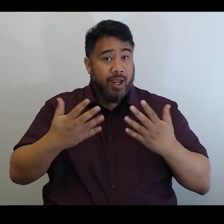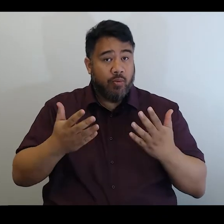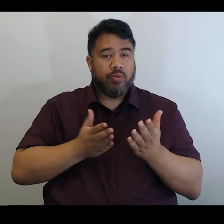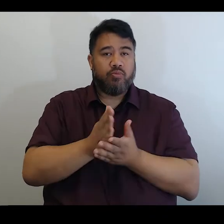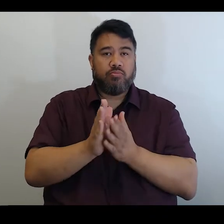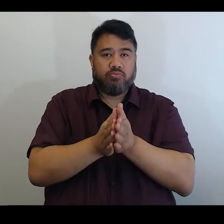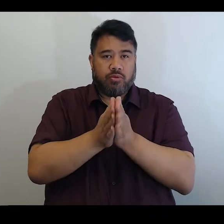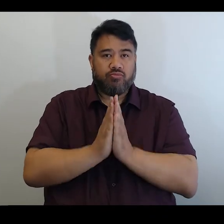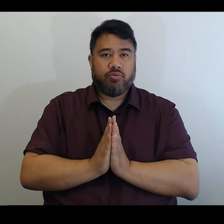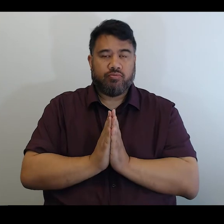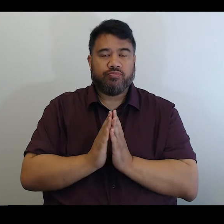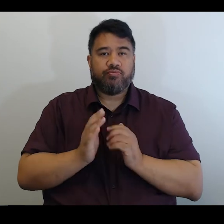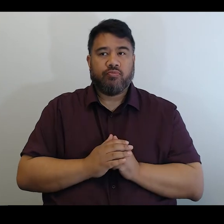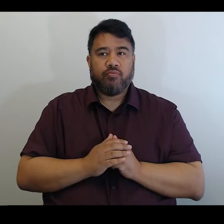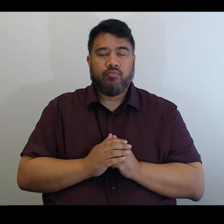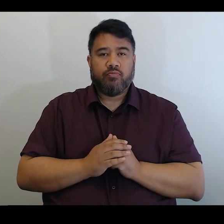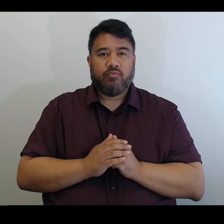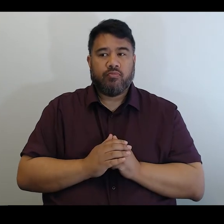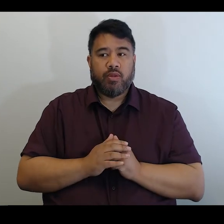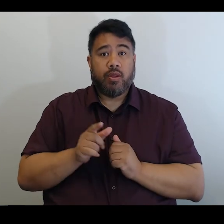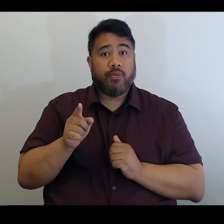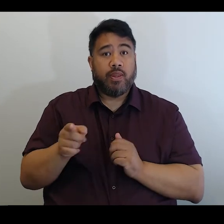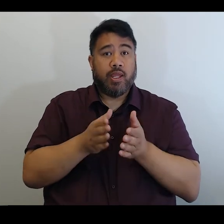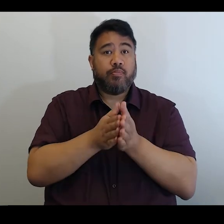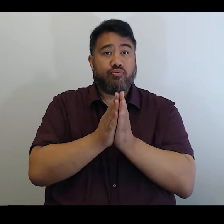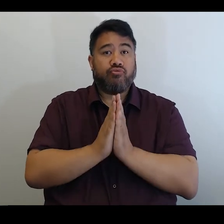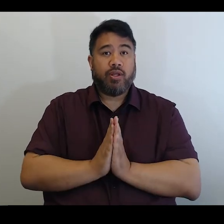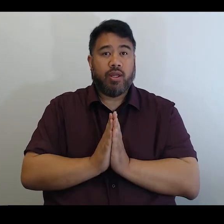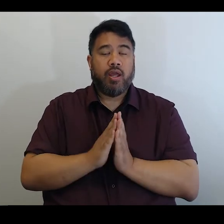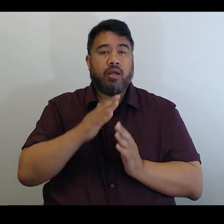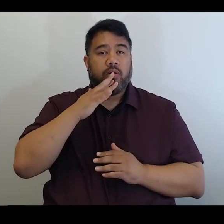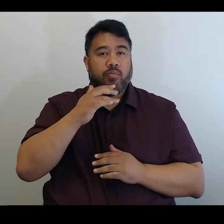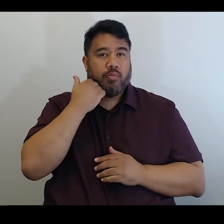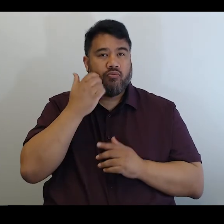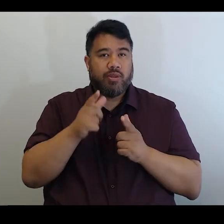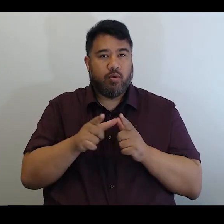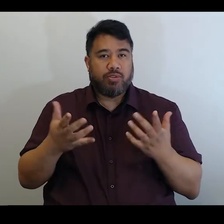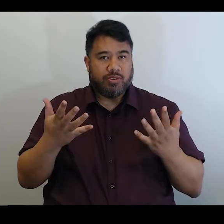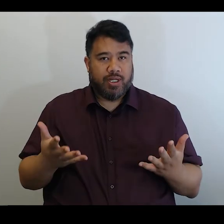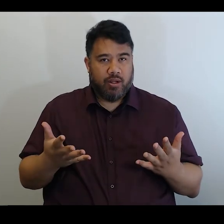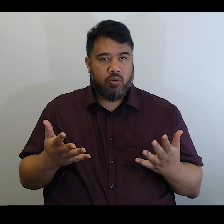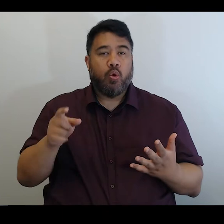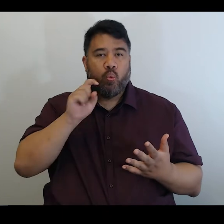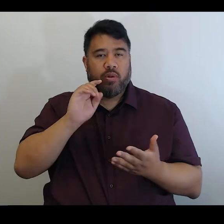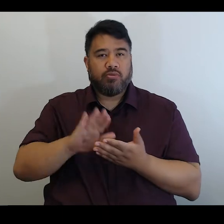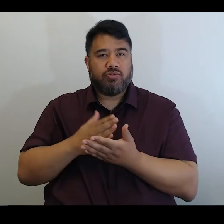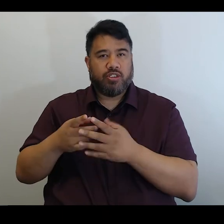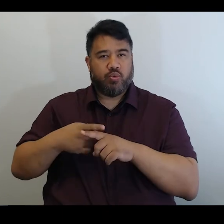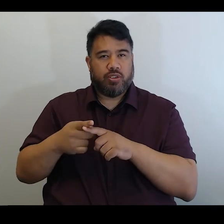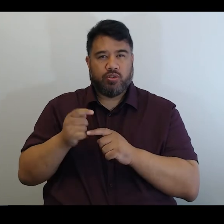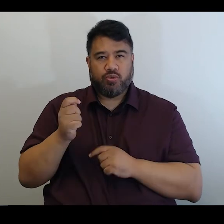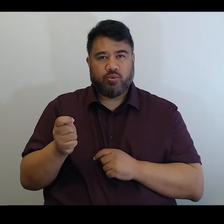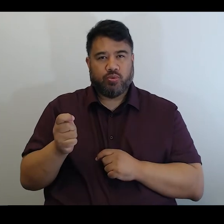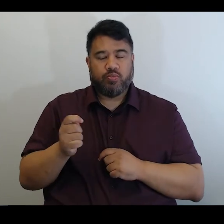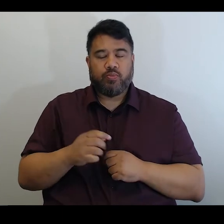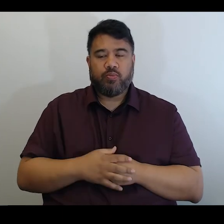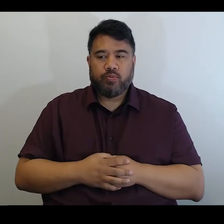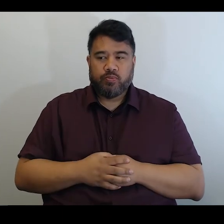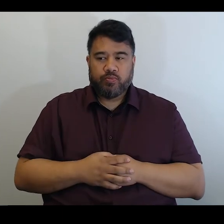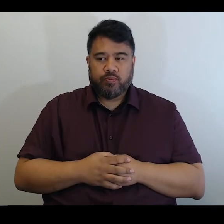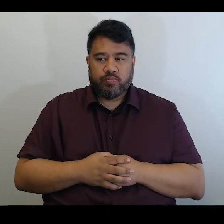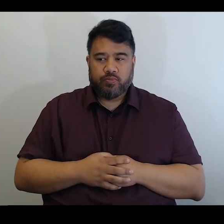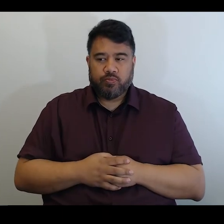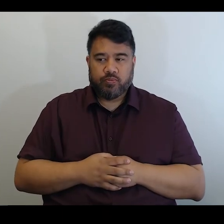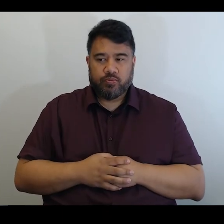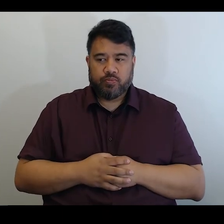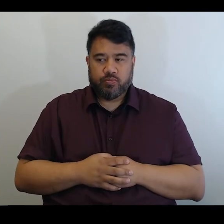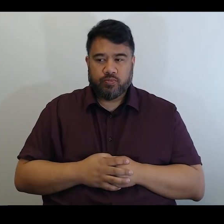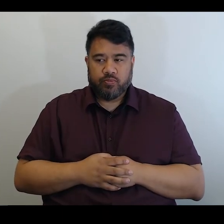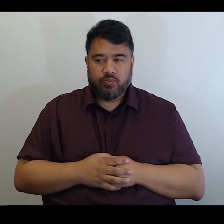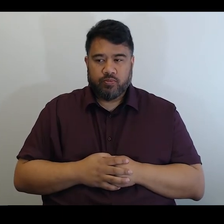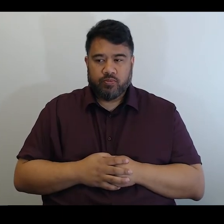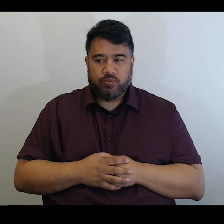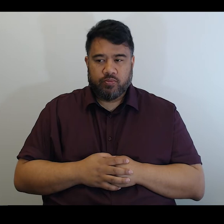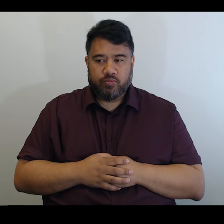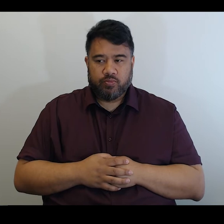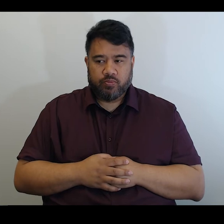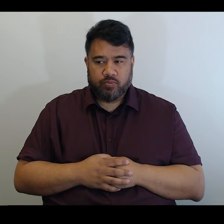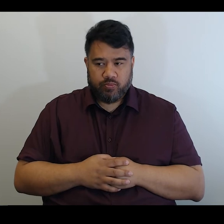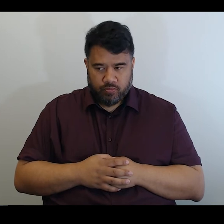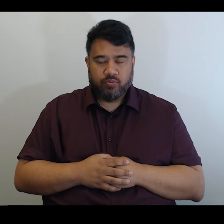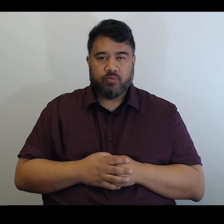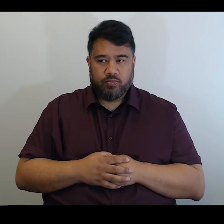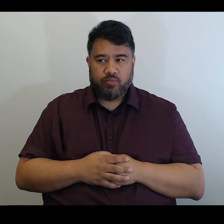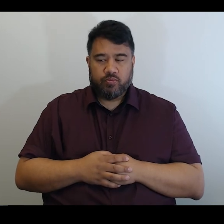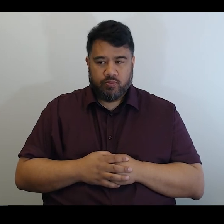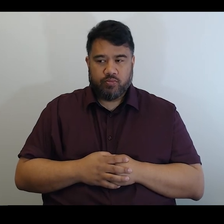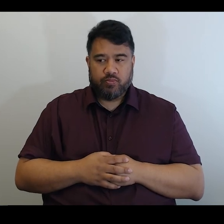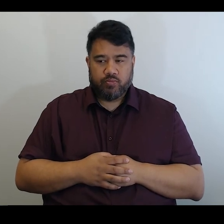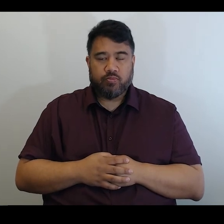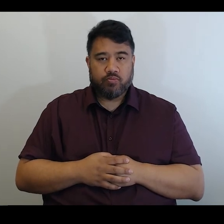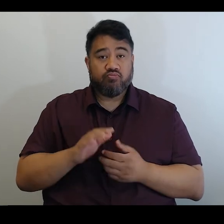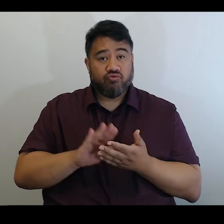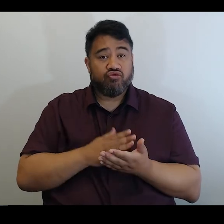Whakataka te hau ki te uru. Whakataka te hau ki te tonga. Kia mākinakina ki uta. Kia mātaratara ki tai. E hī ake ana te atakura. He tio, he huka, he hau hū. Tīhei mauri ora!